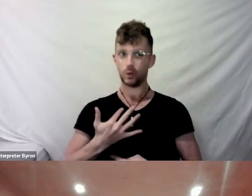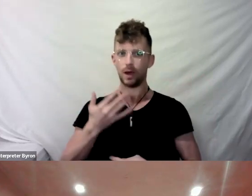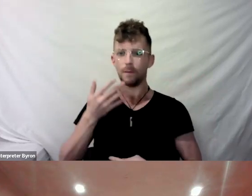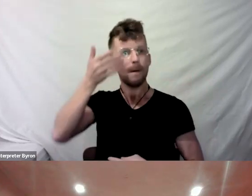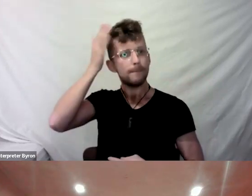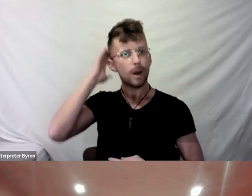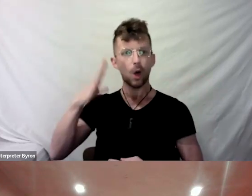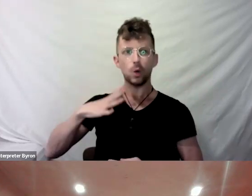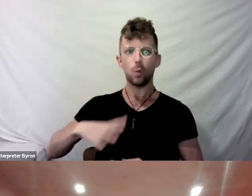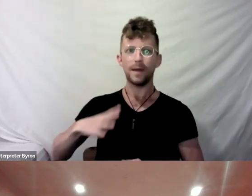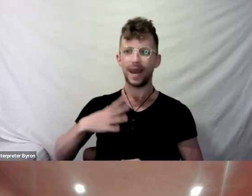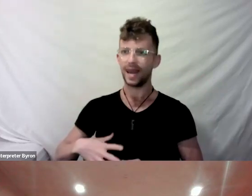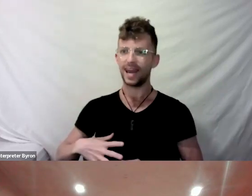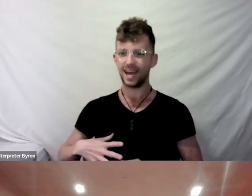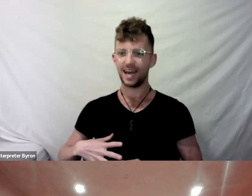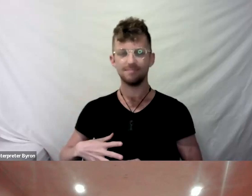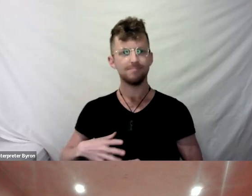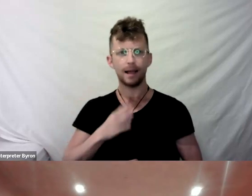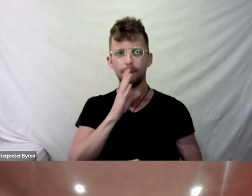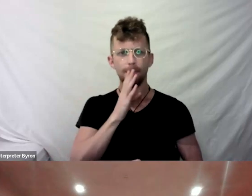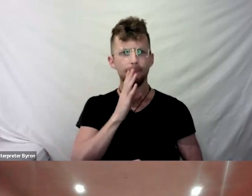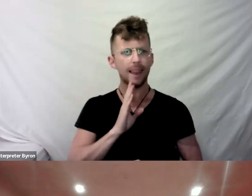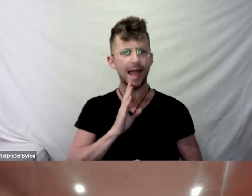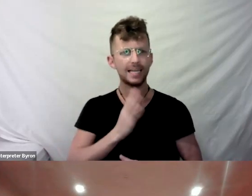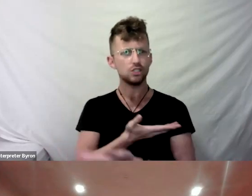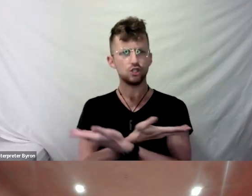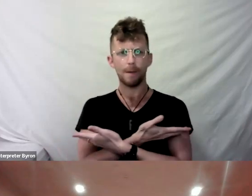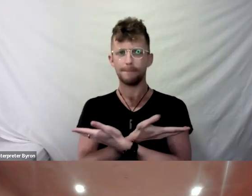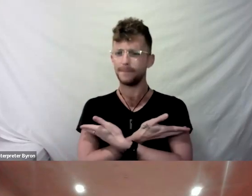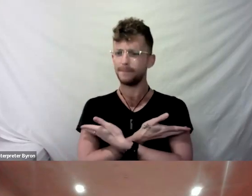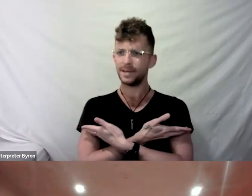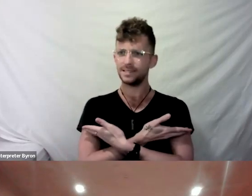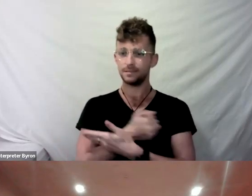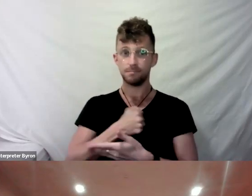probably not a great colour for me to be wearing on screen. My background is lit up.